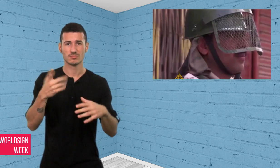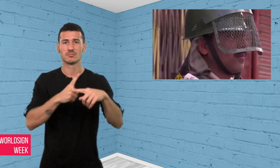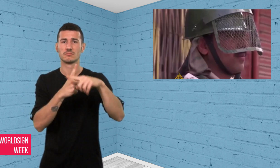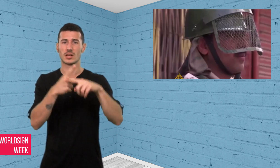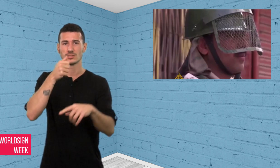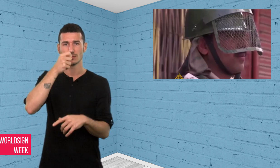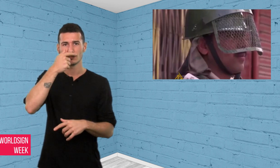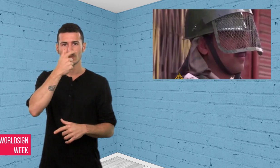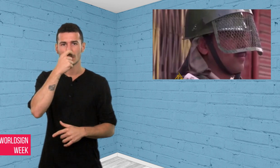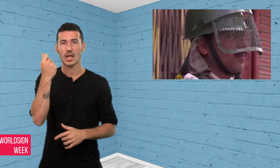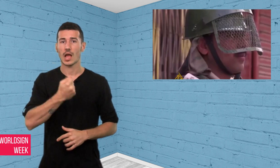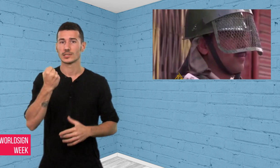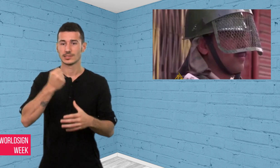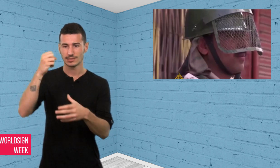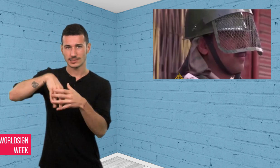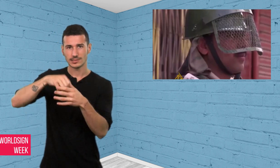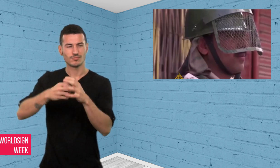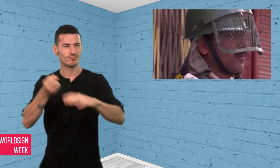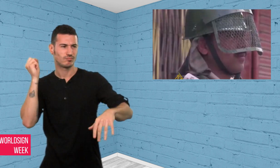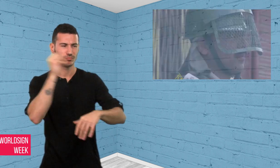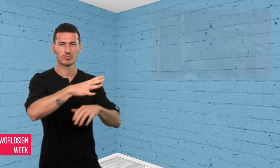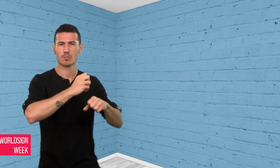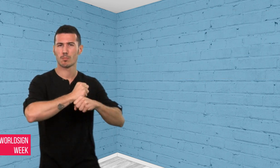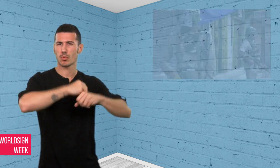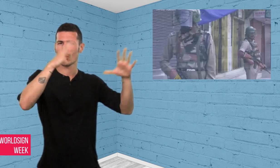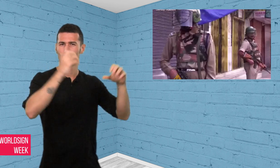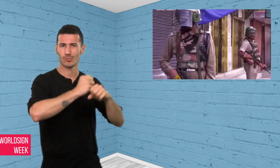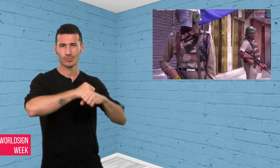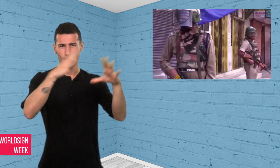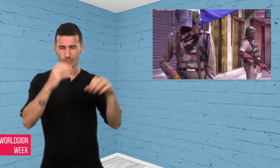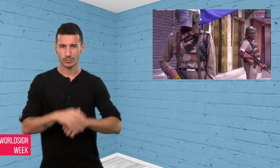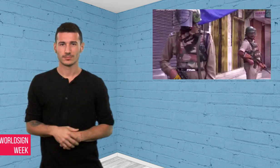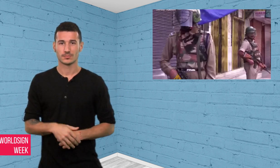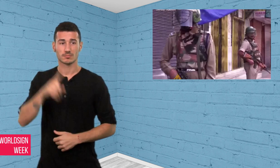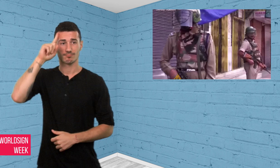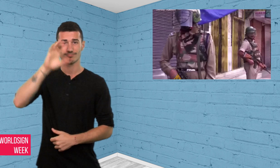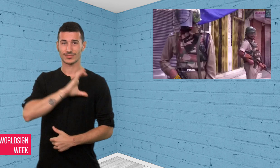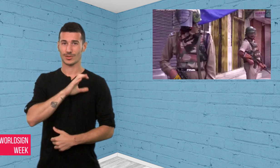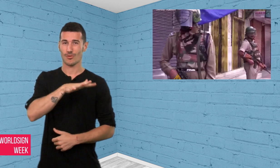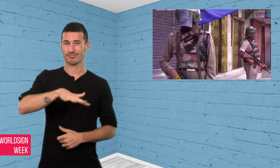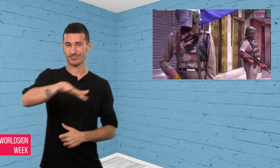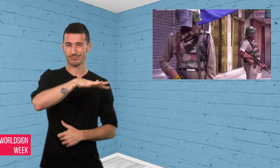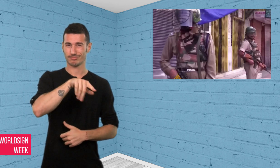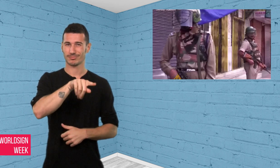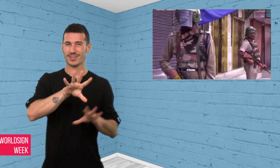gasoline bombs and officers’ families faced public jeering